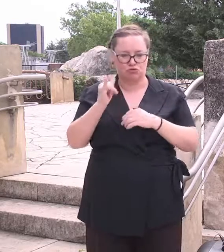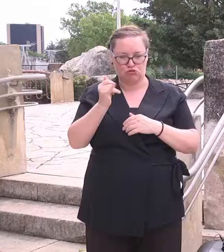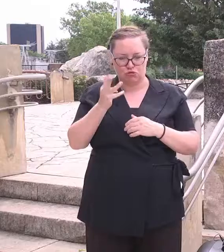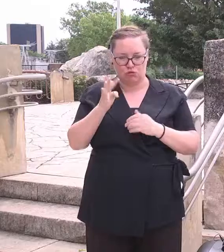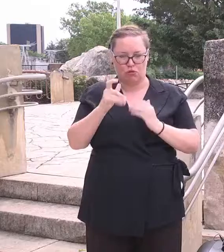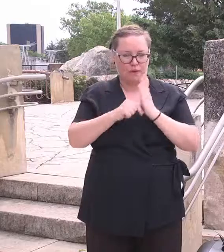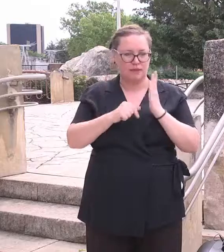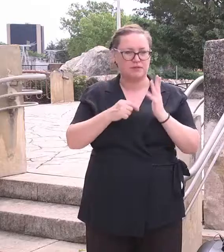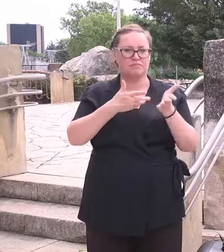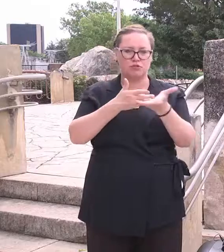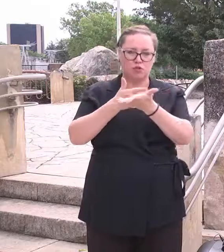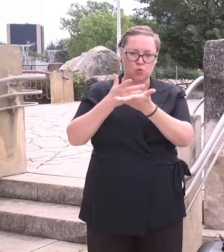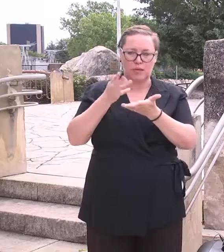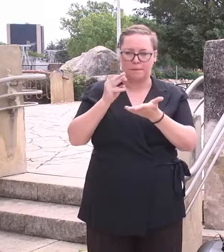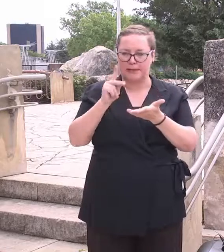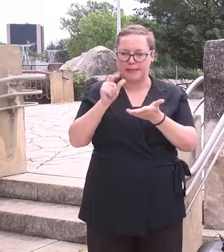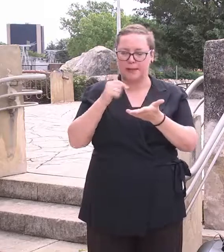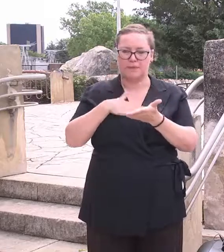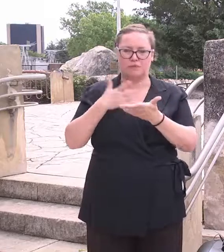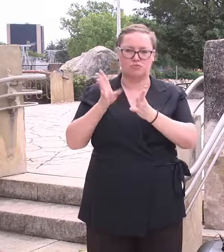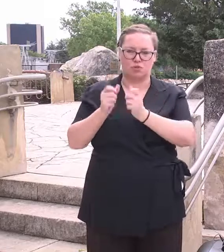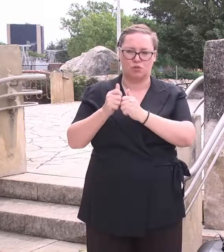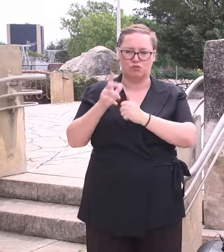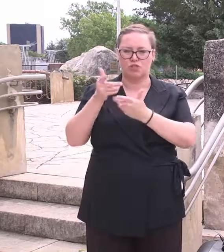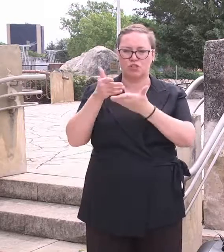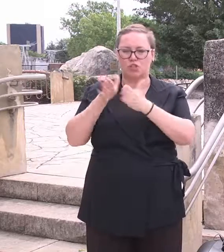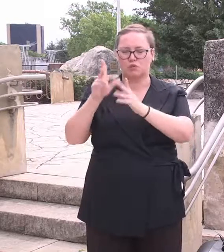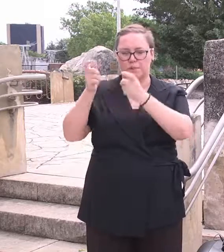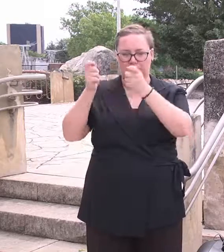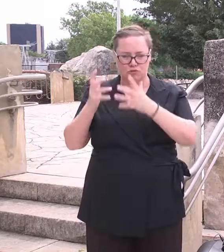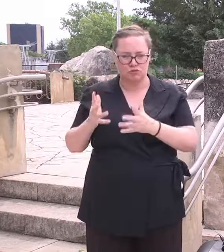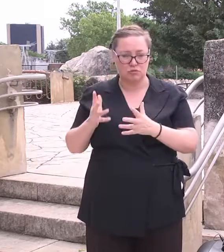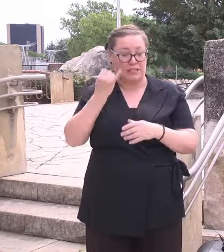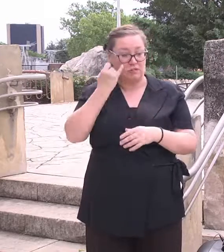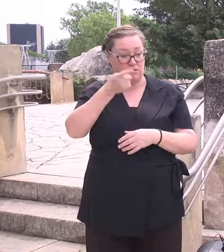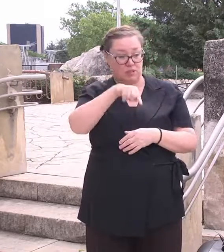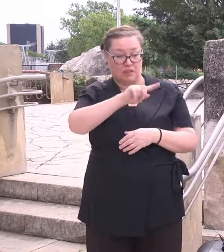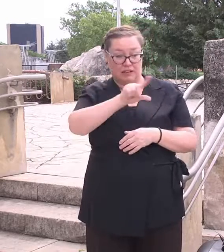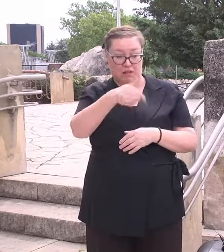your general managers um and if any employer is still interested in getting kids together